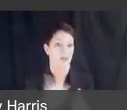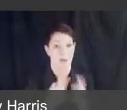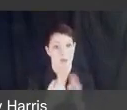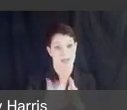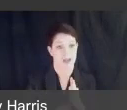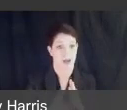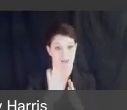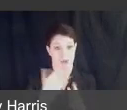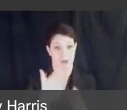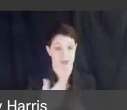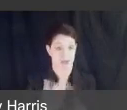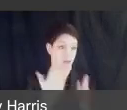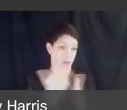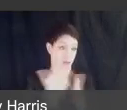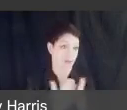[Reporter] Okay, thank you.